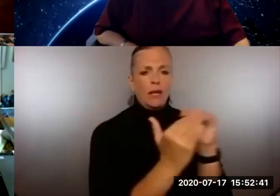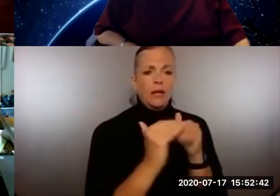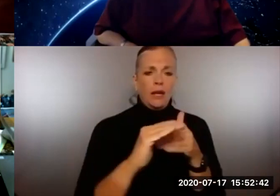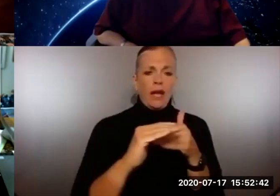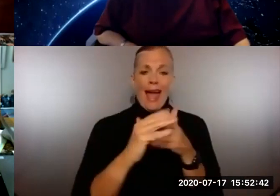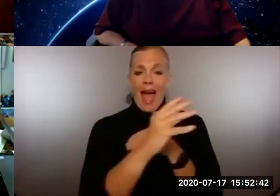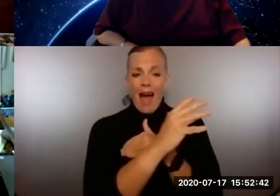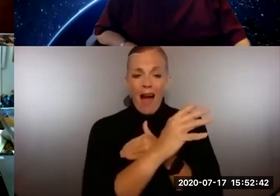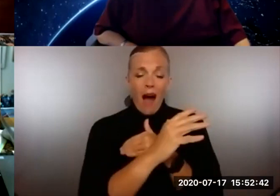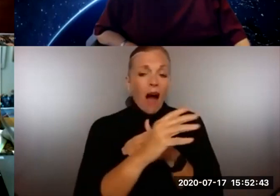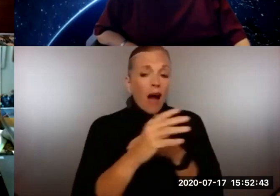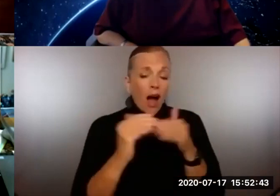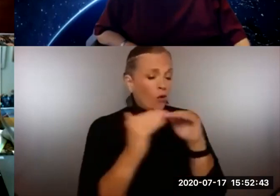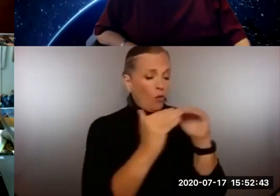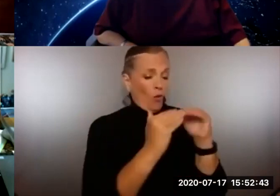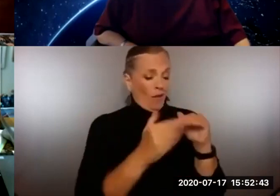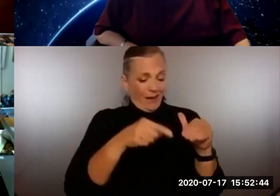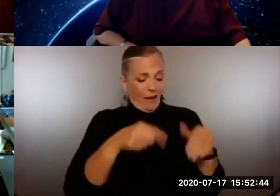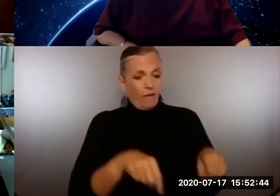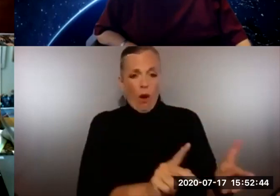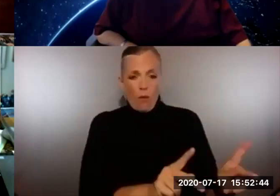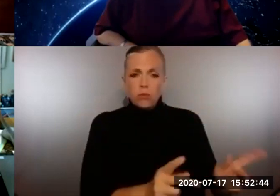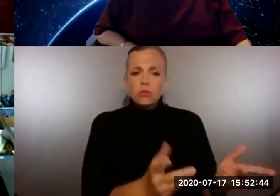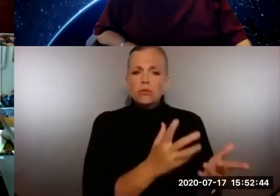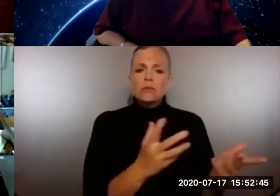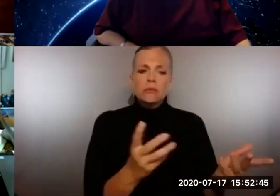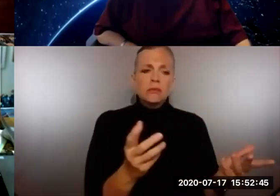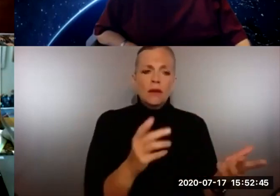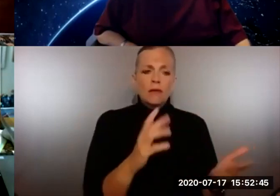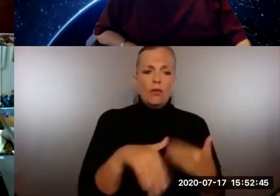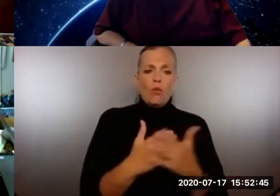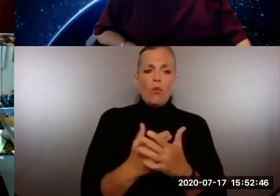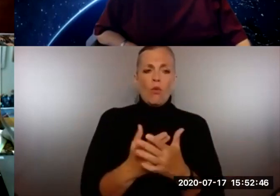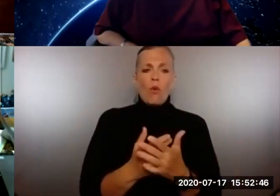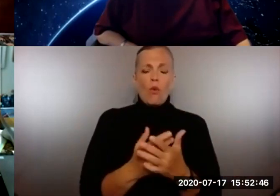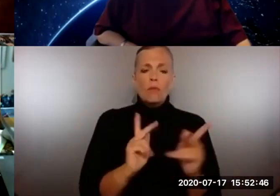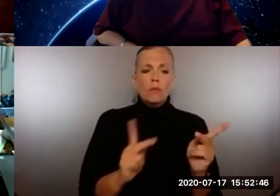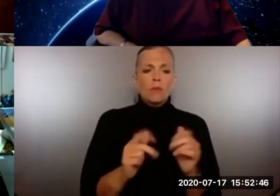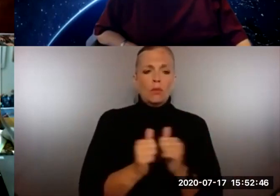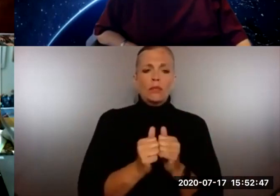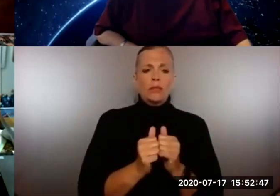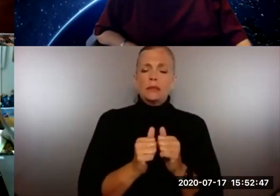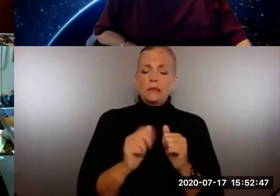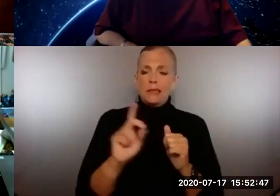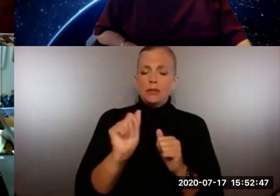And for the millions of us who, due to disability or condition,